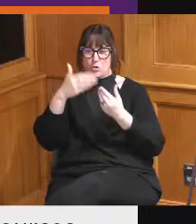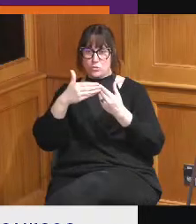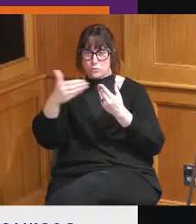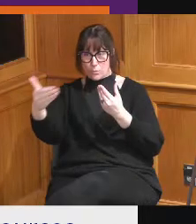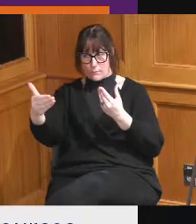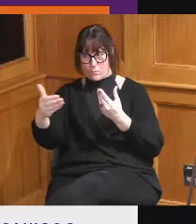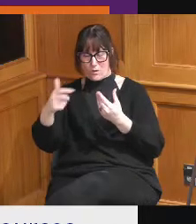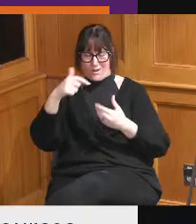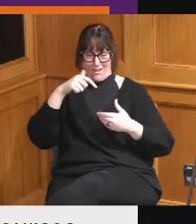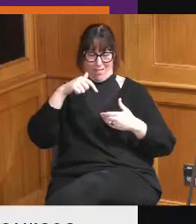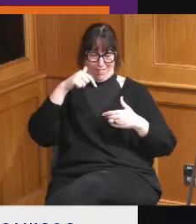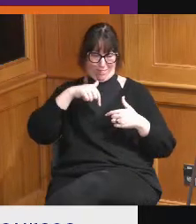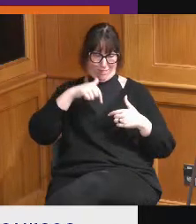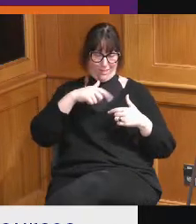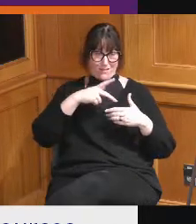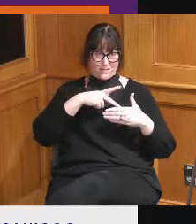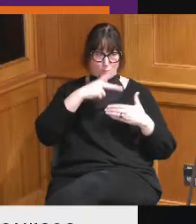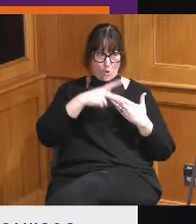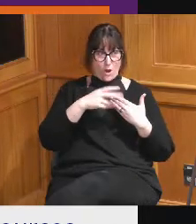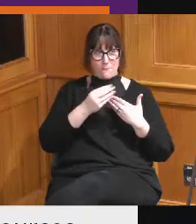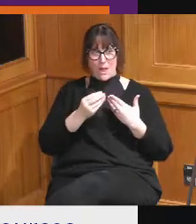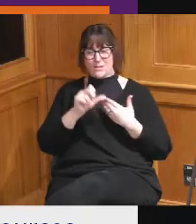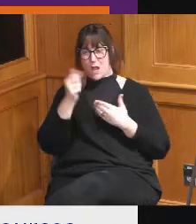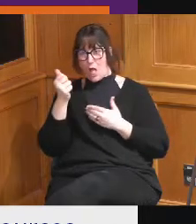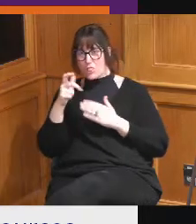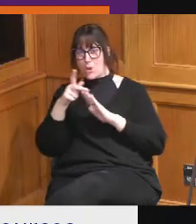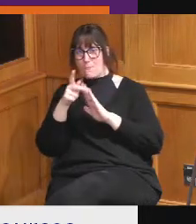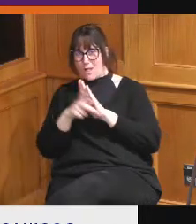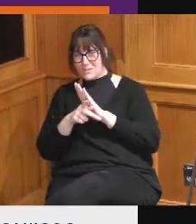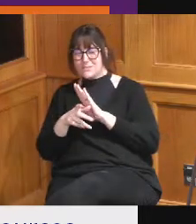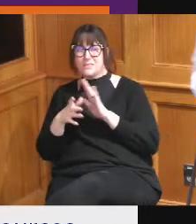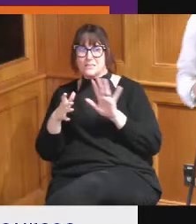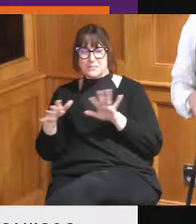but also your policy choices in general it the headwinds that we're facing in development are